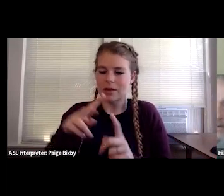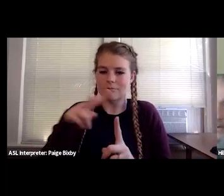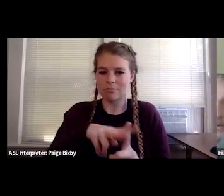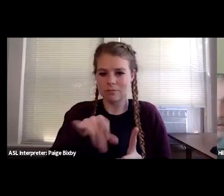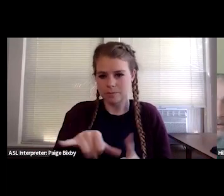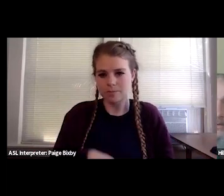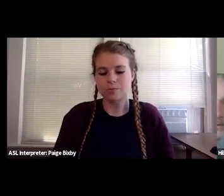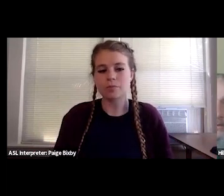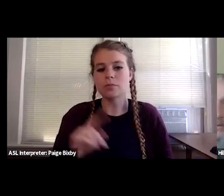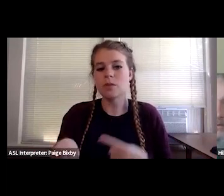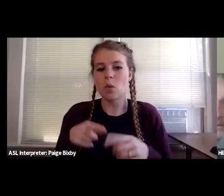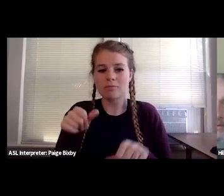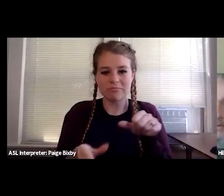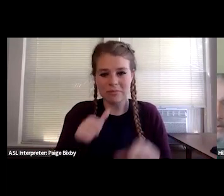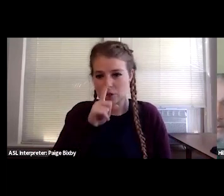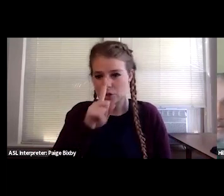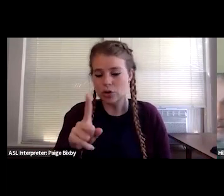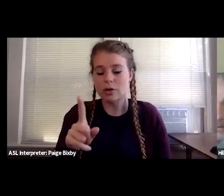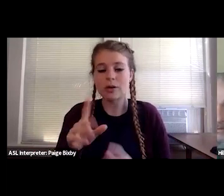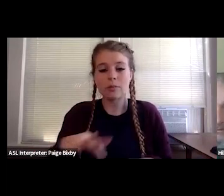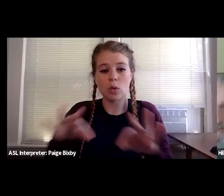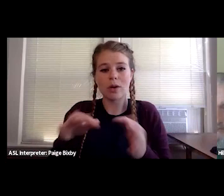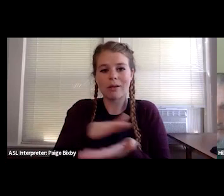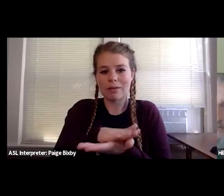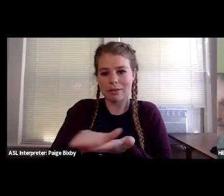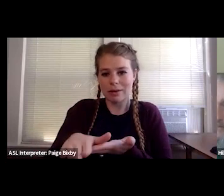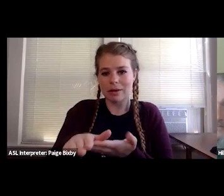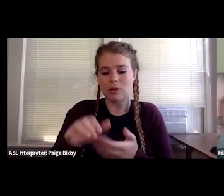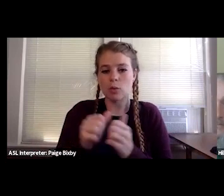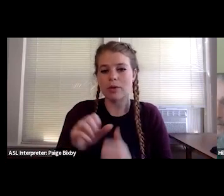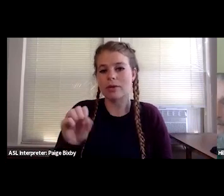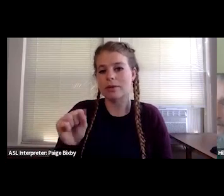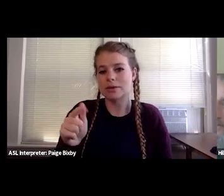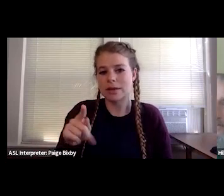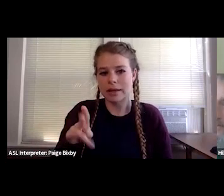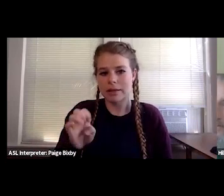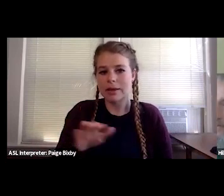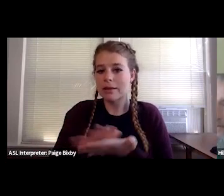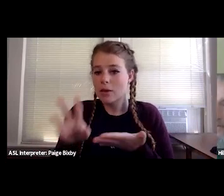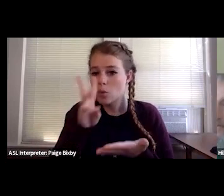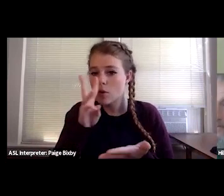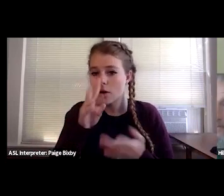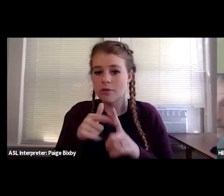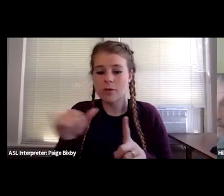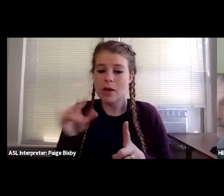When in doubt, I think the most important thing is to cleanse with the saline or clean water from like even just like a water bottle.